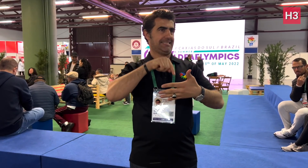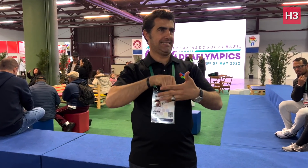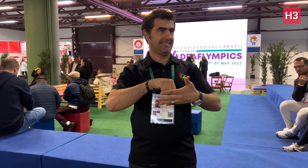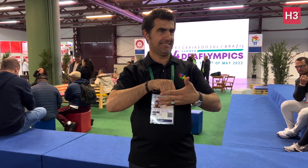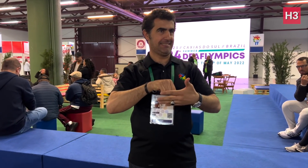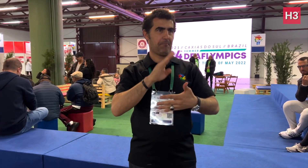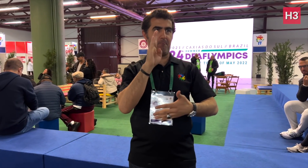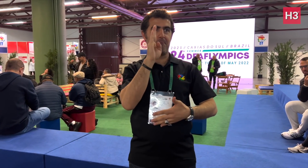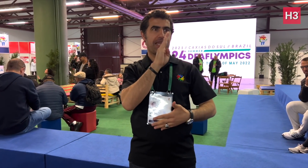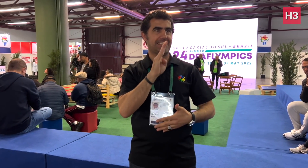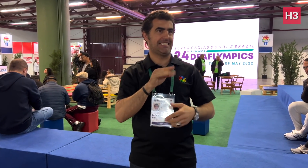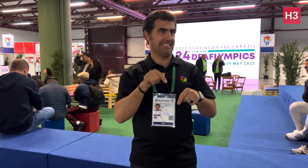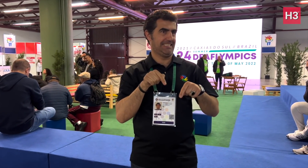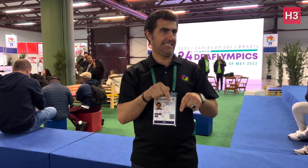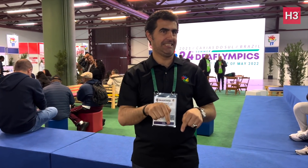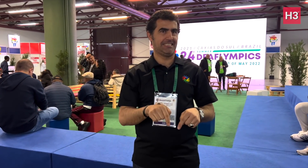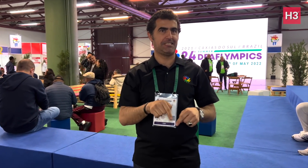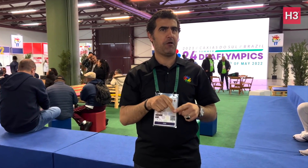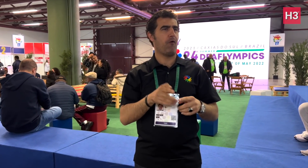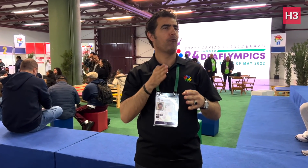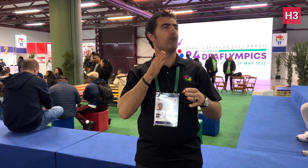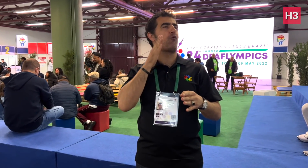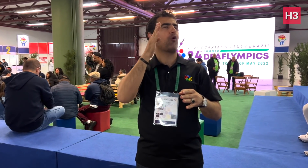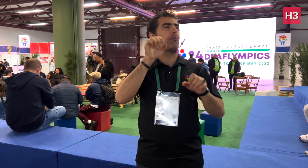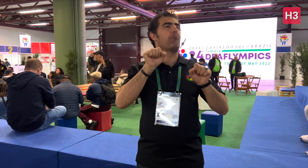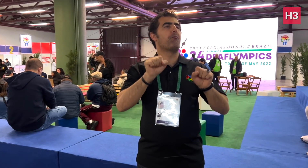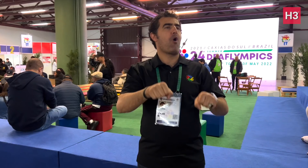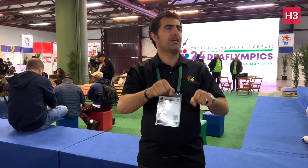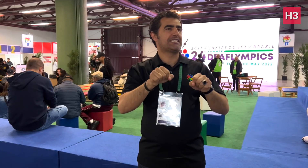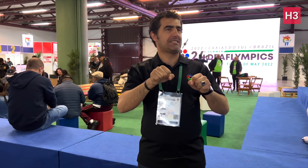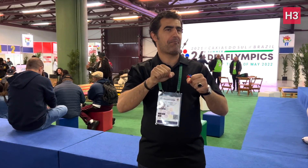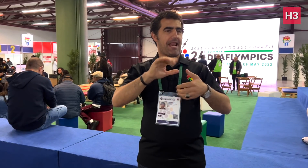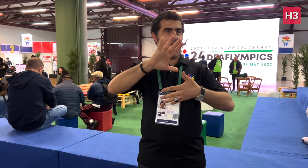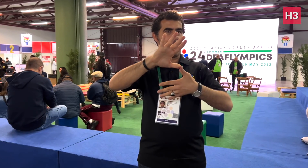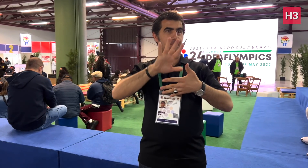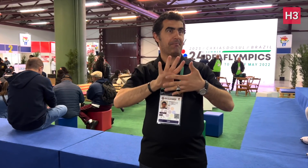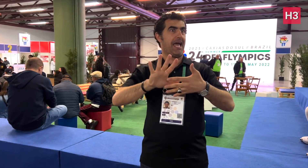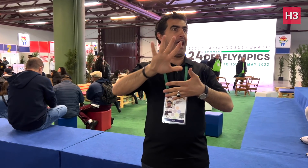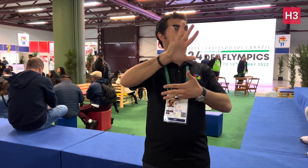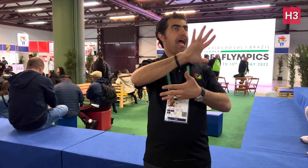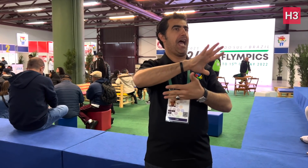With the pandemic slowing down, we are thrilled to be able to come together again,